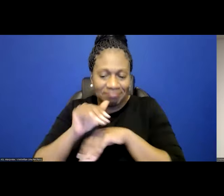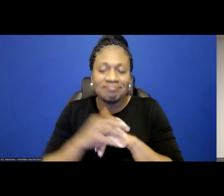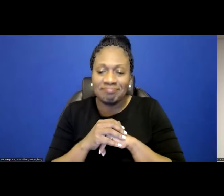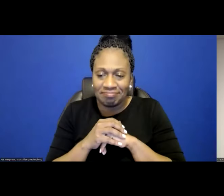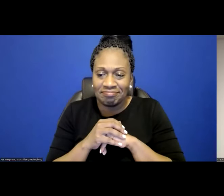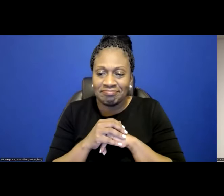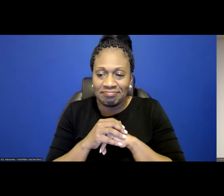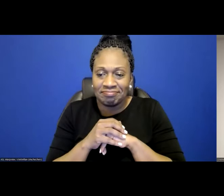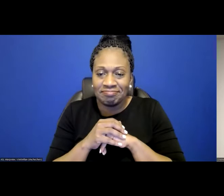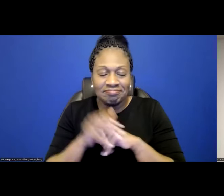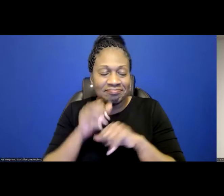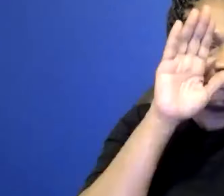Wonderful. Lloyd?